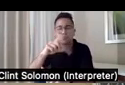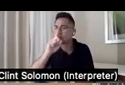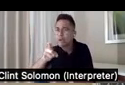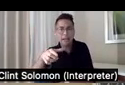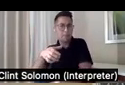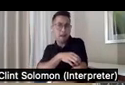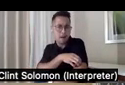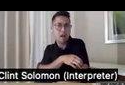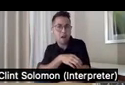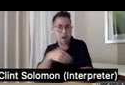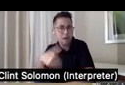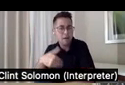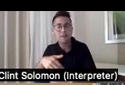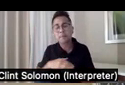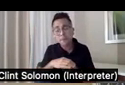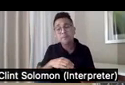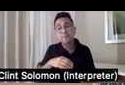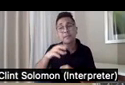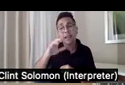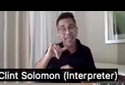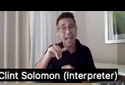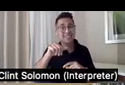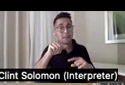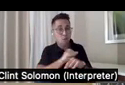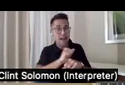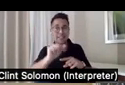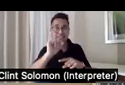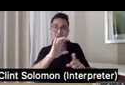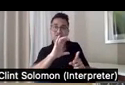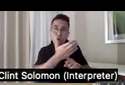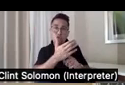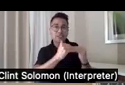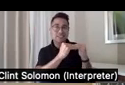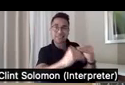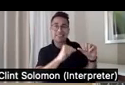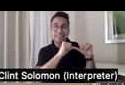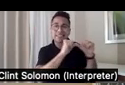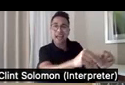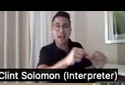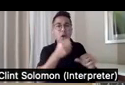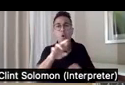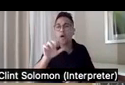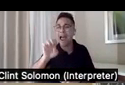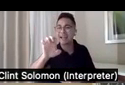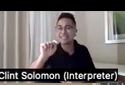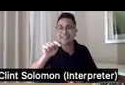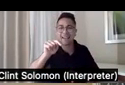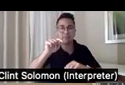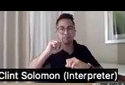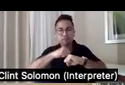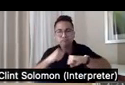as a practice that is culturally sustaining or asset grounded or asset-based and that's because